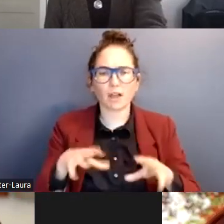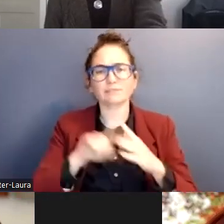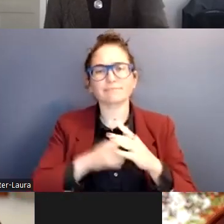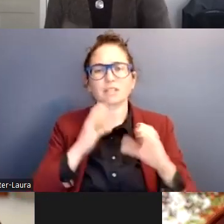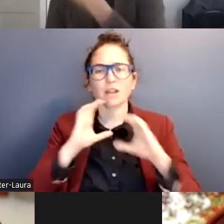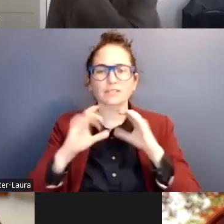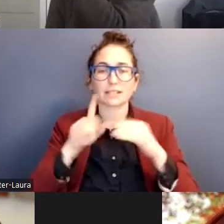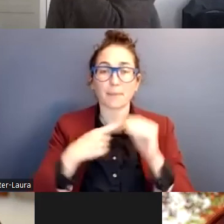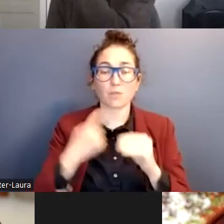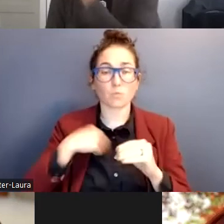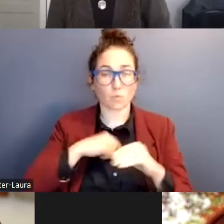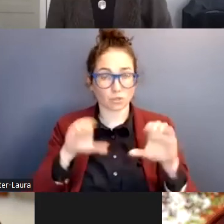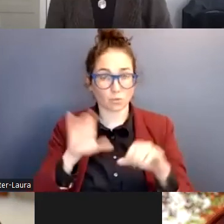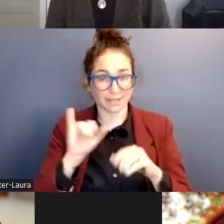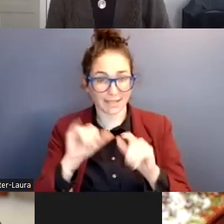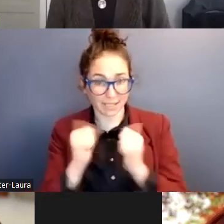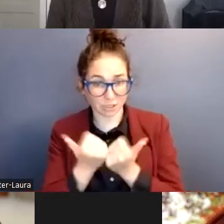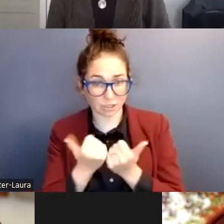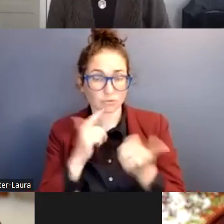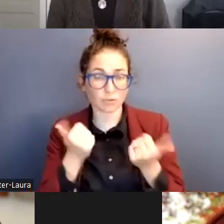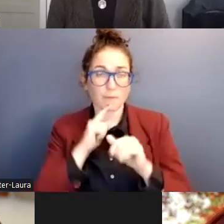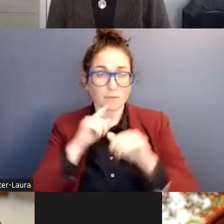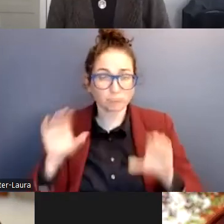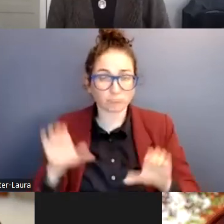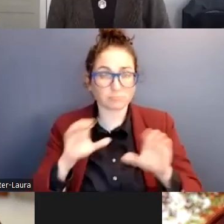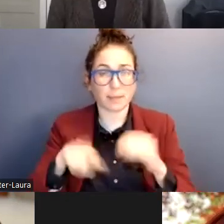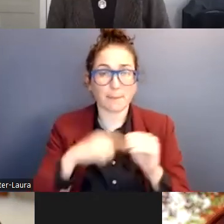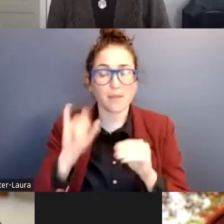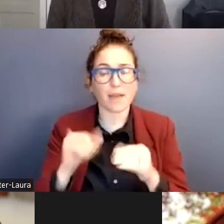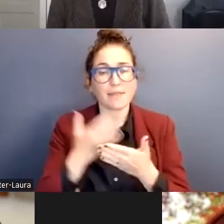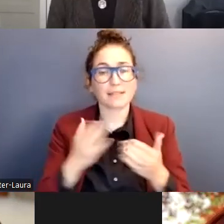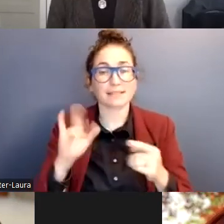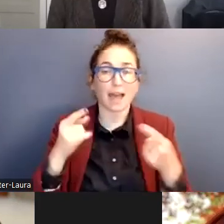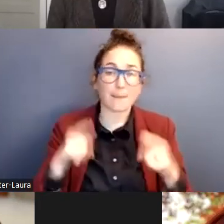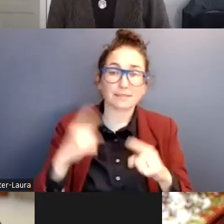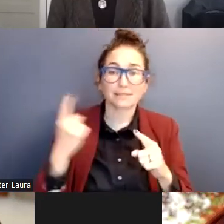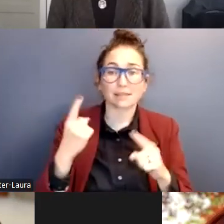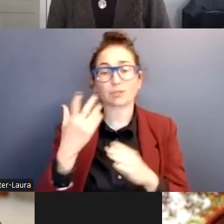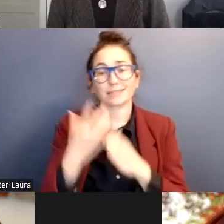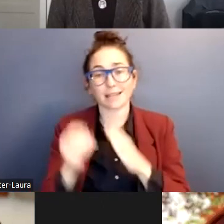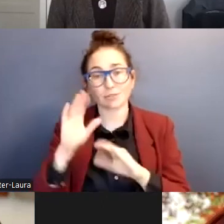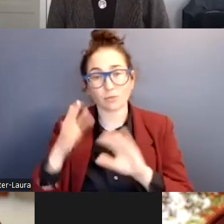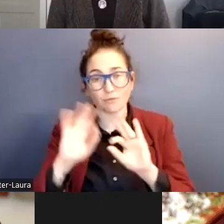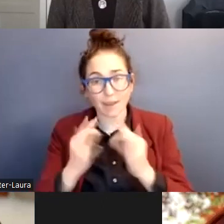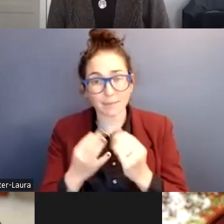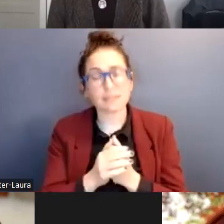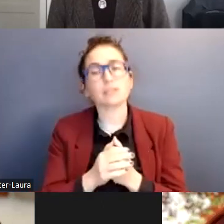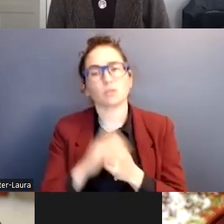we do as an agency, we try to be proactive about it. These are things that happened, somebody dies in your family will bring somebody with your son or